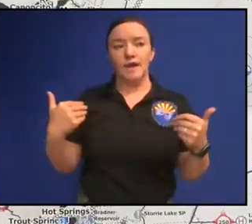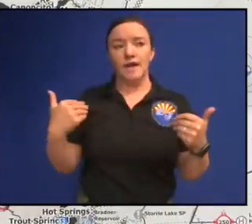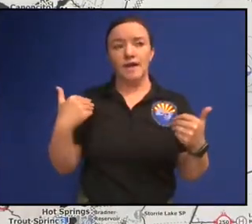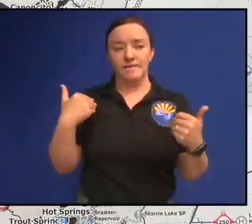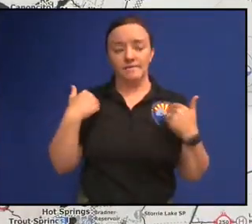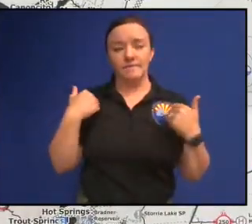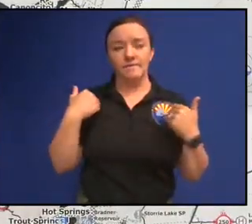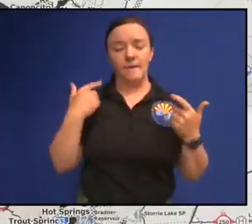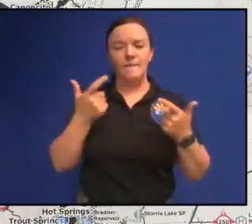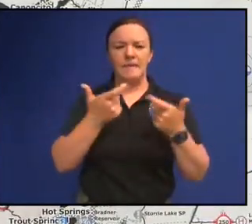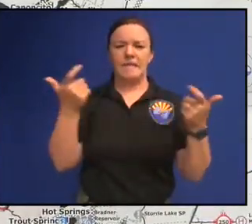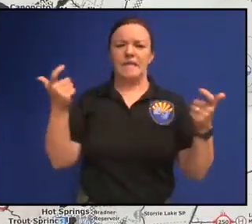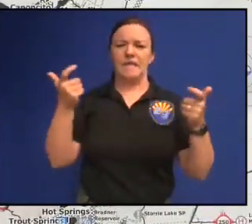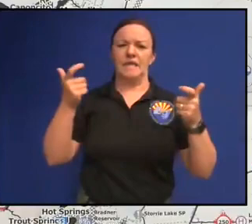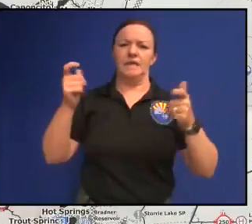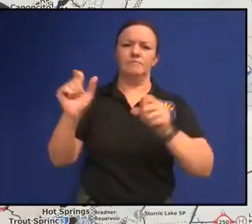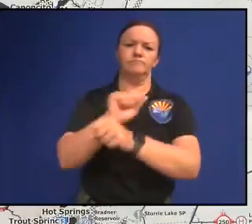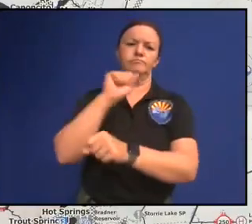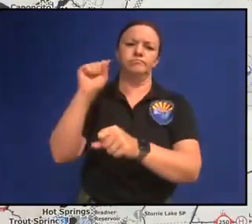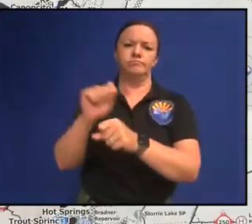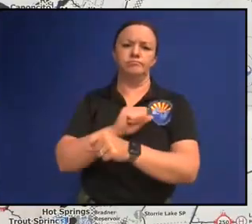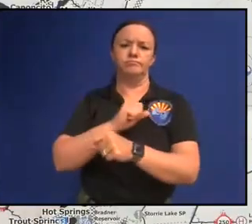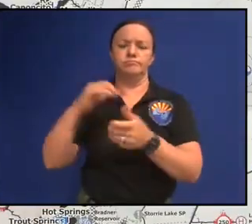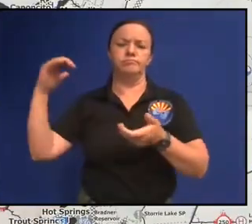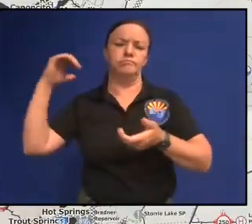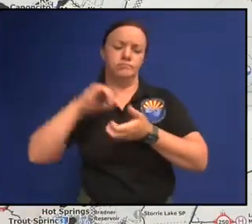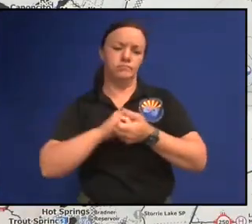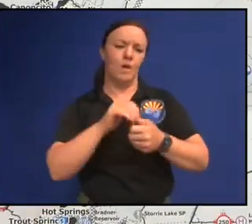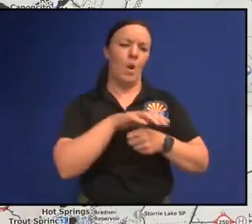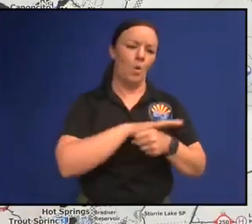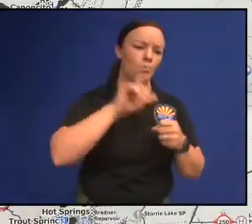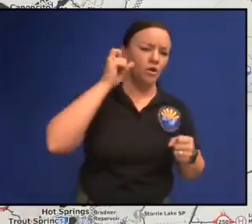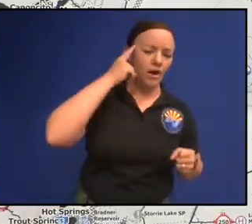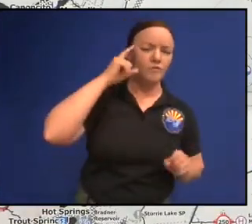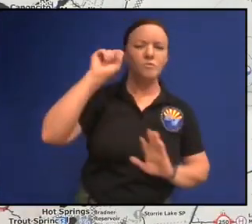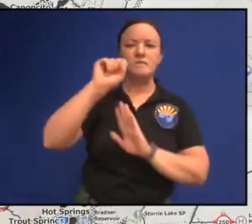NOW BETWEEN LOCAL GOVERNMENT, THE STATE. WE HAVE SOME